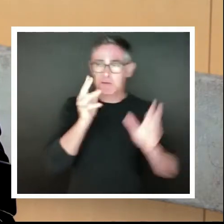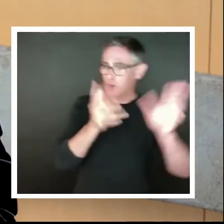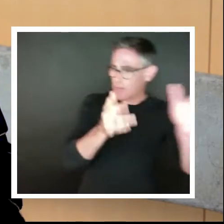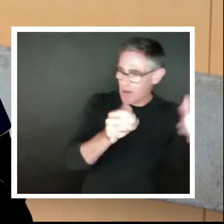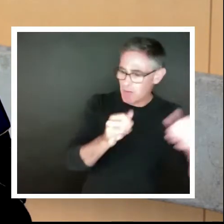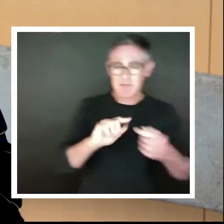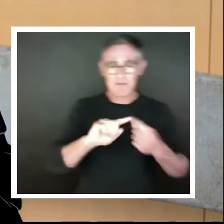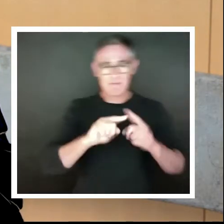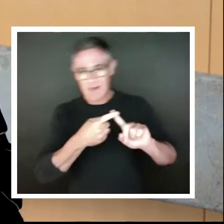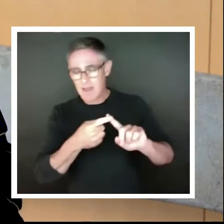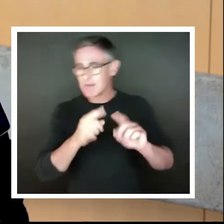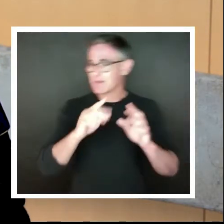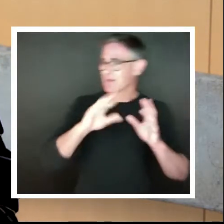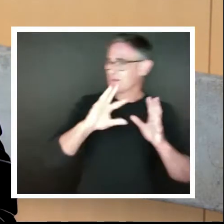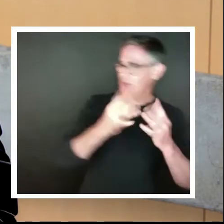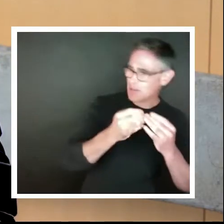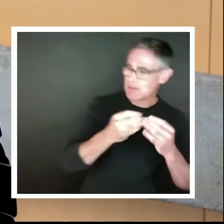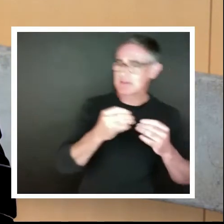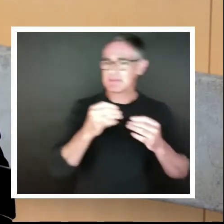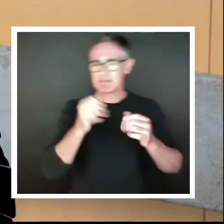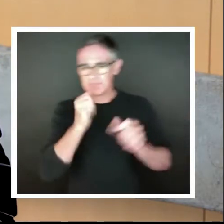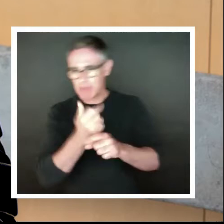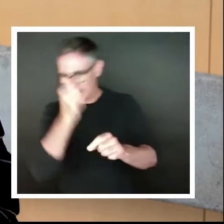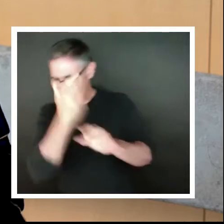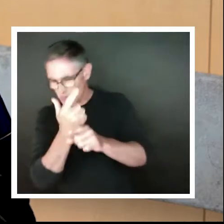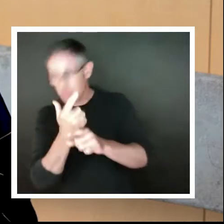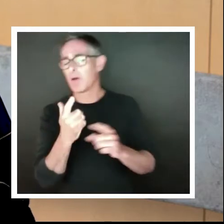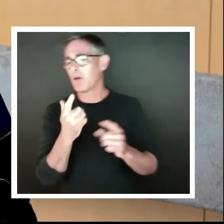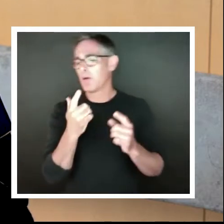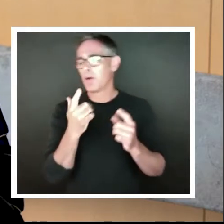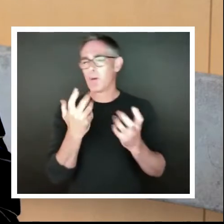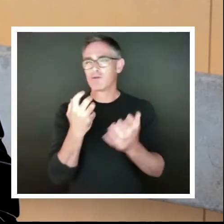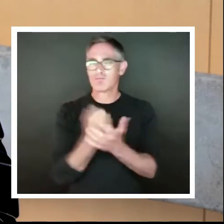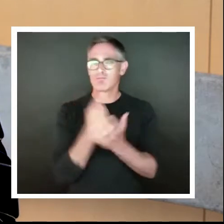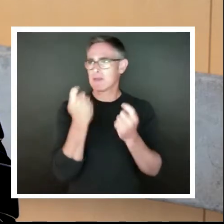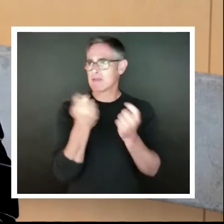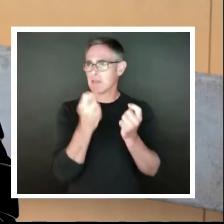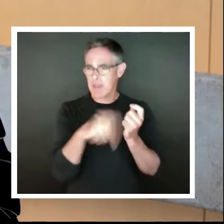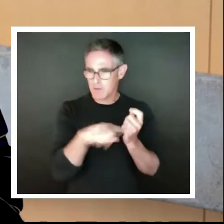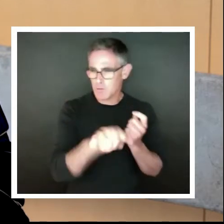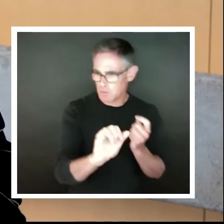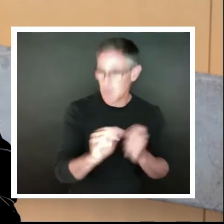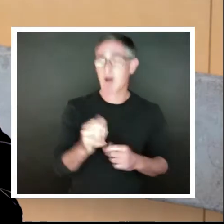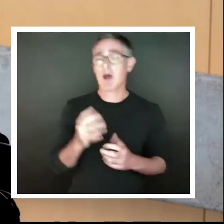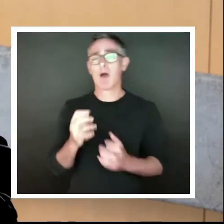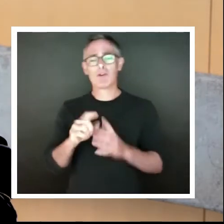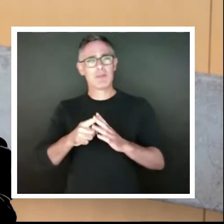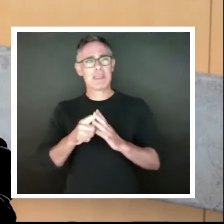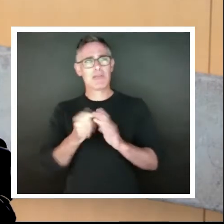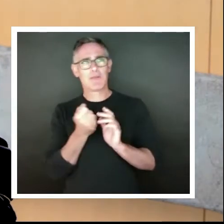We celebrate and thank you today as well. I'd like to begin with a few words about the challenges that face our nation